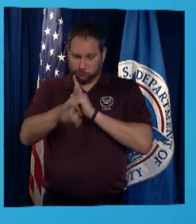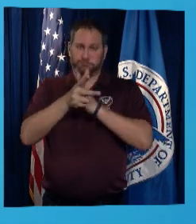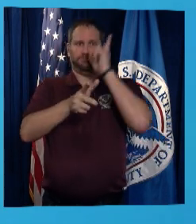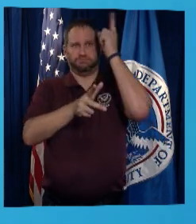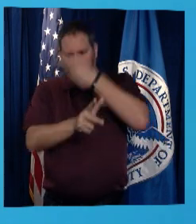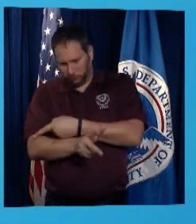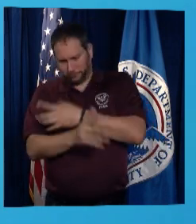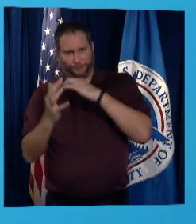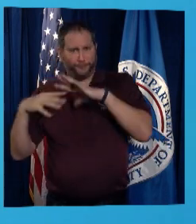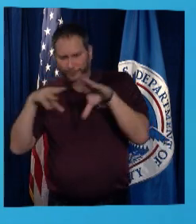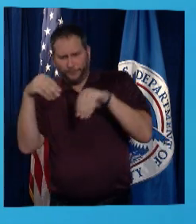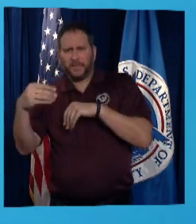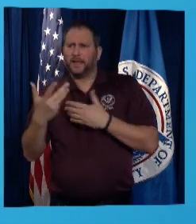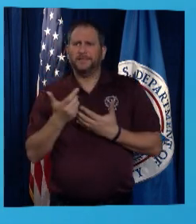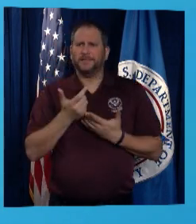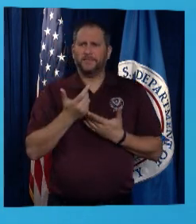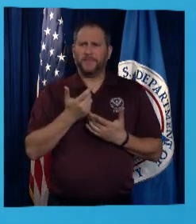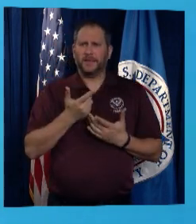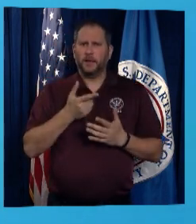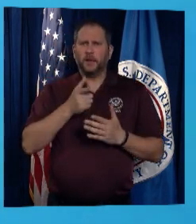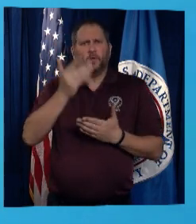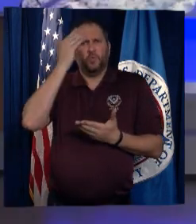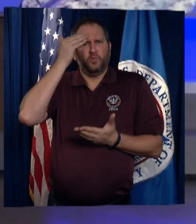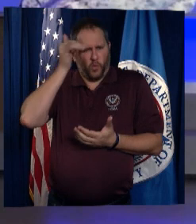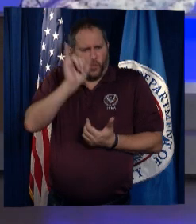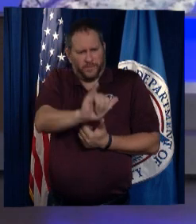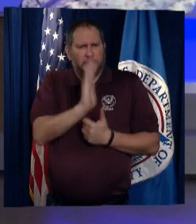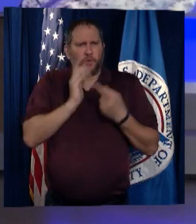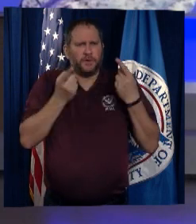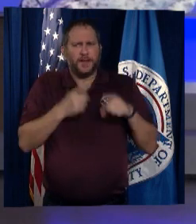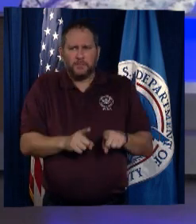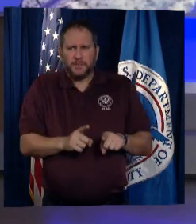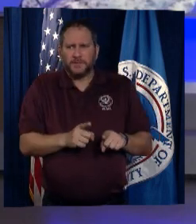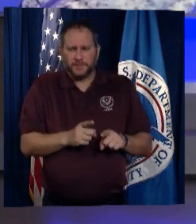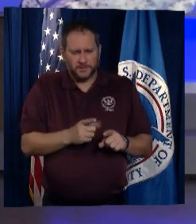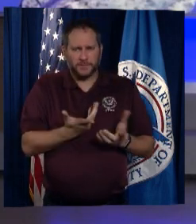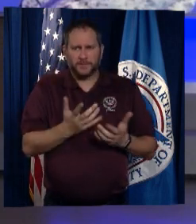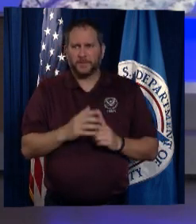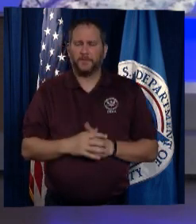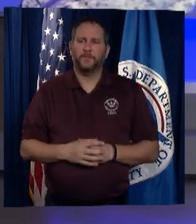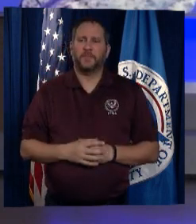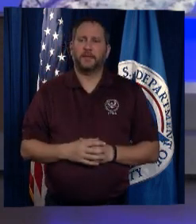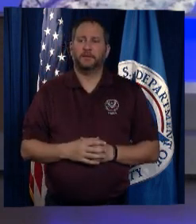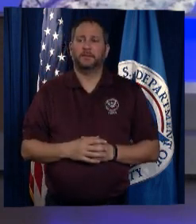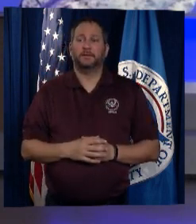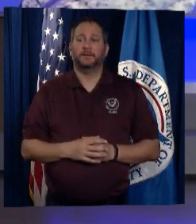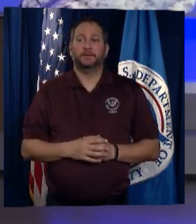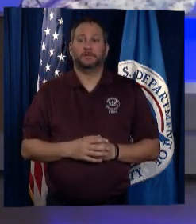mindset, now all of a sudden we don't need experts to tell us what to do. We're